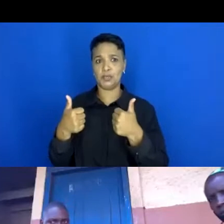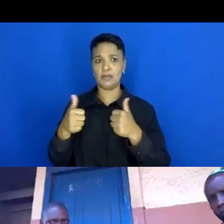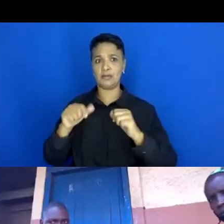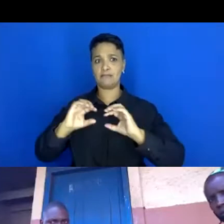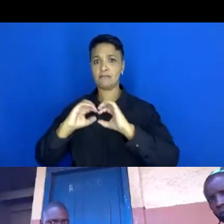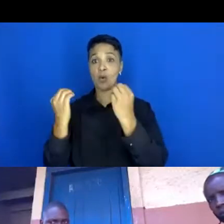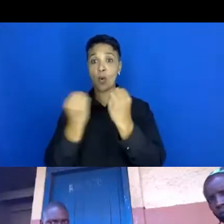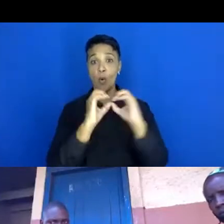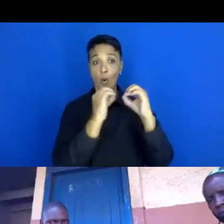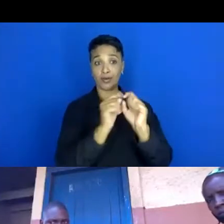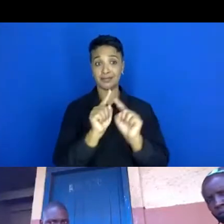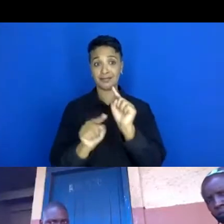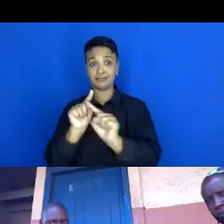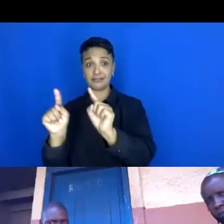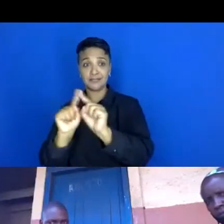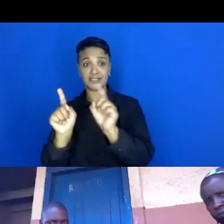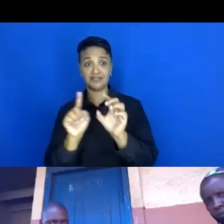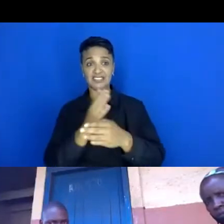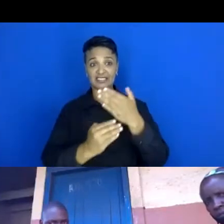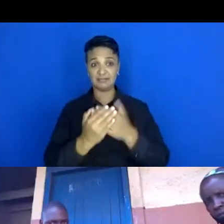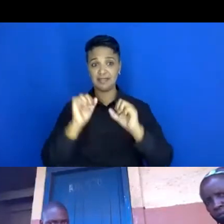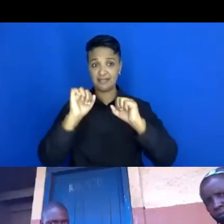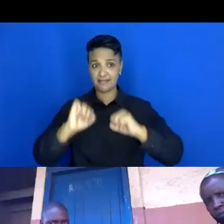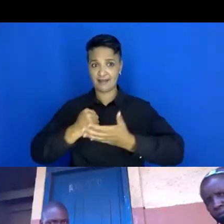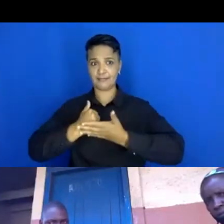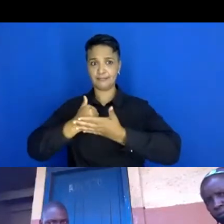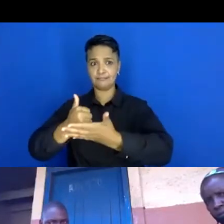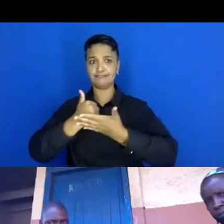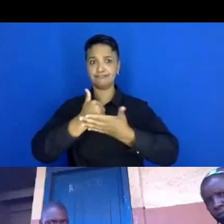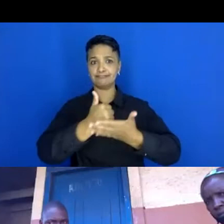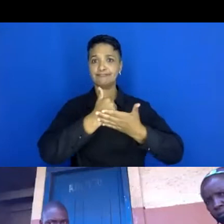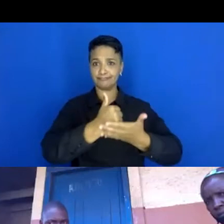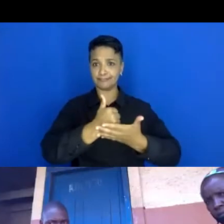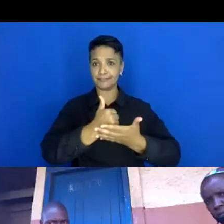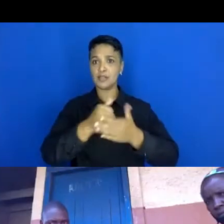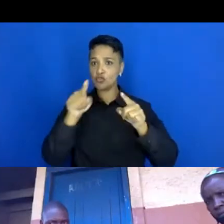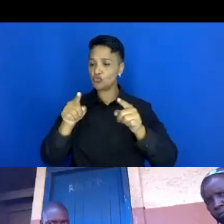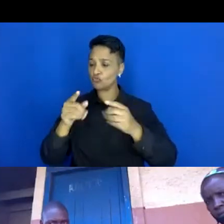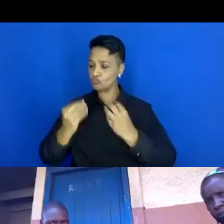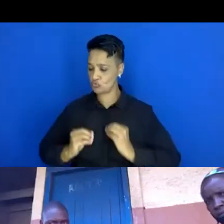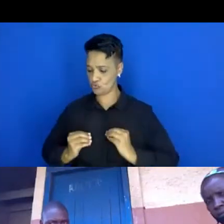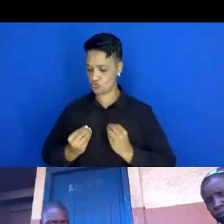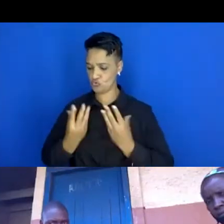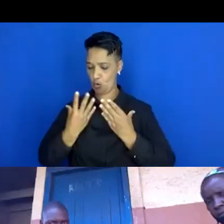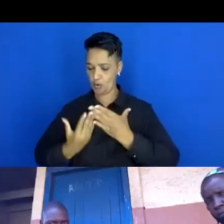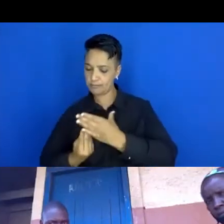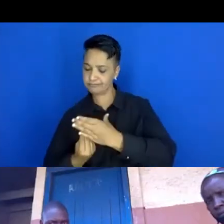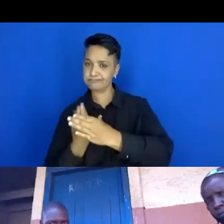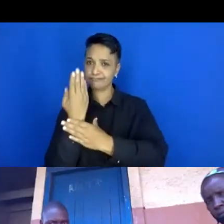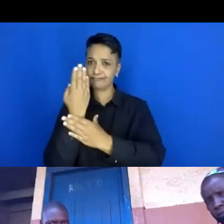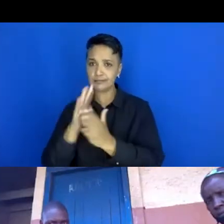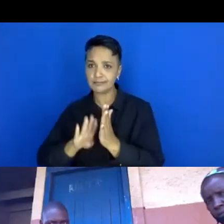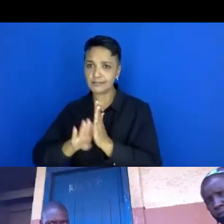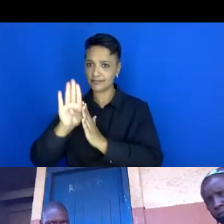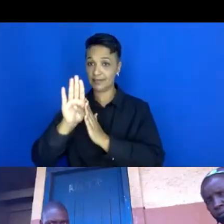you bust thank you i must thank the movement we are all in action meta who opened me the door to